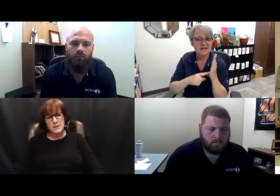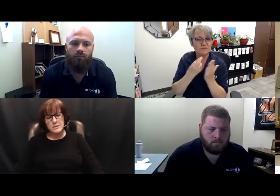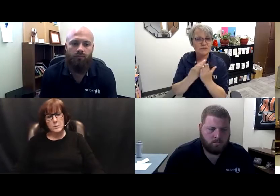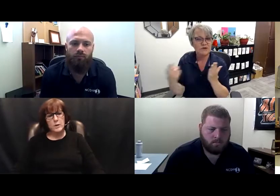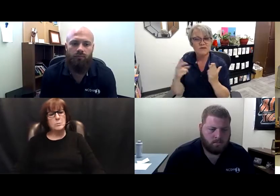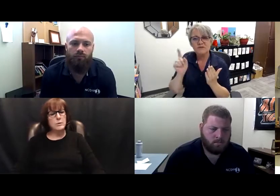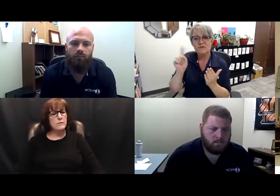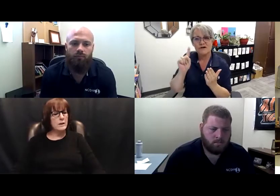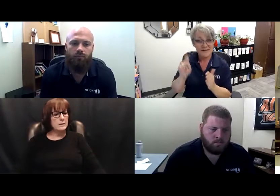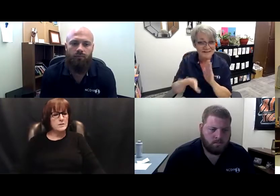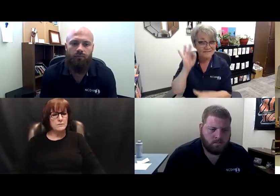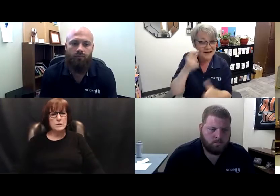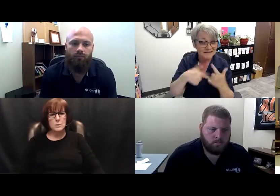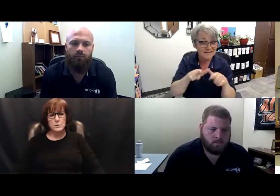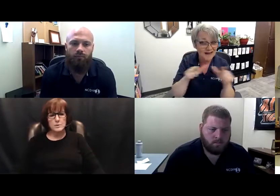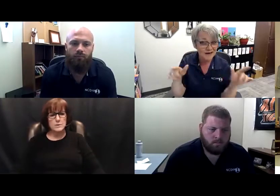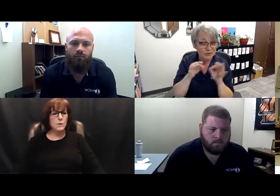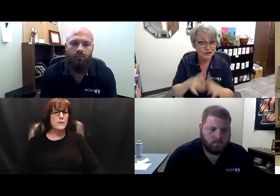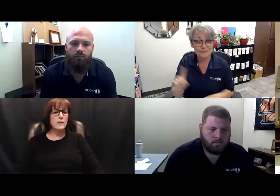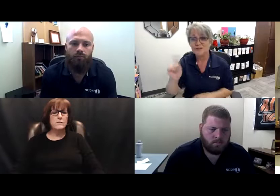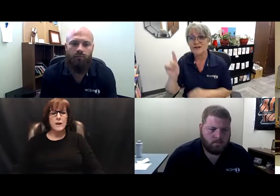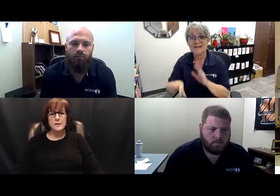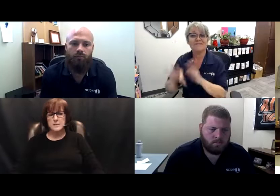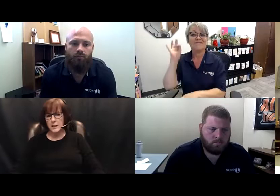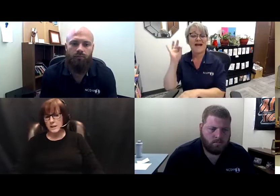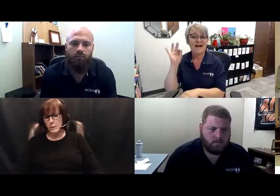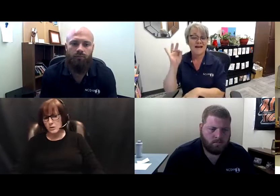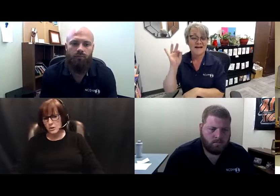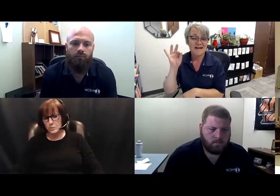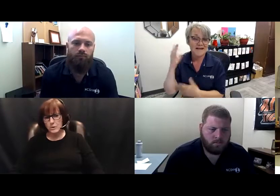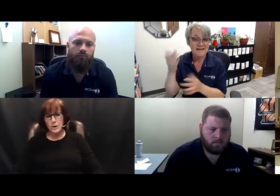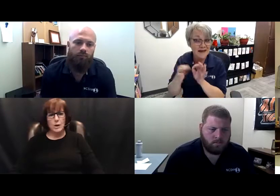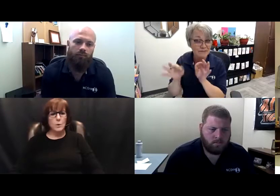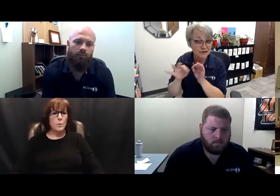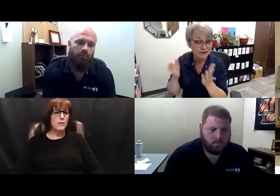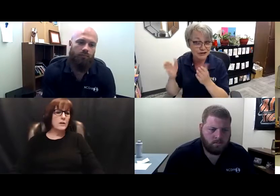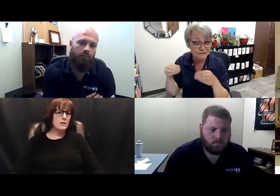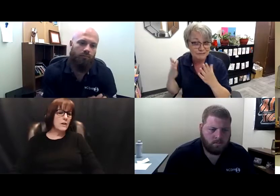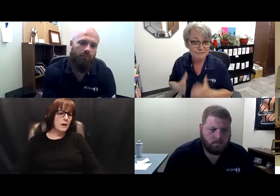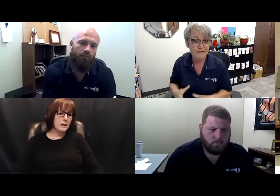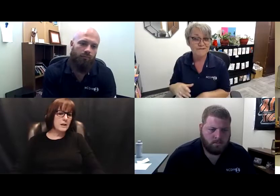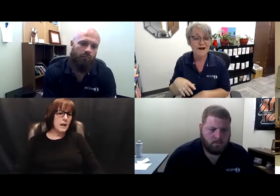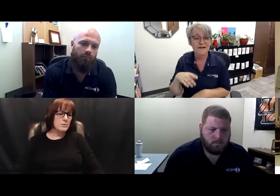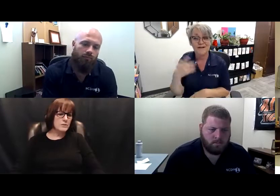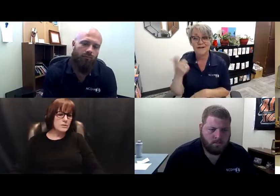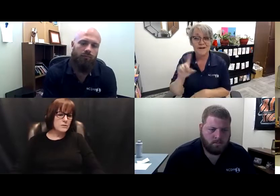and we can provide a list of resources where they can find a sign language interpreter. Where they can find a caption service